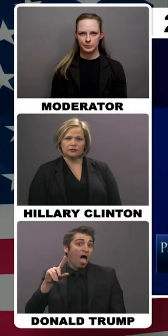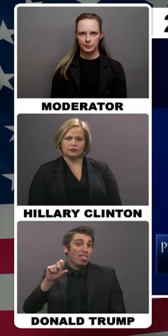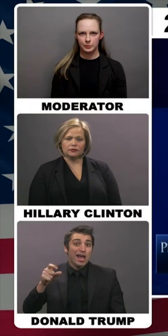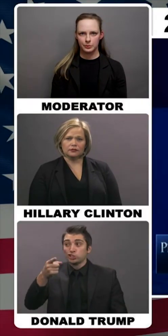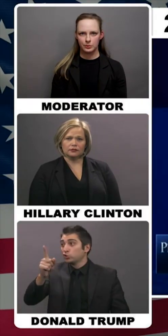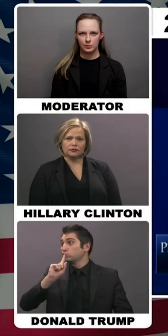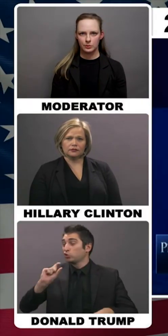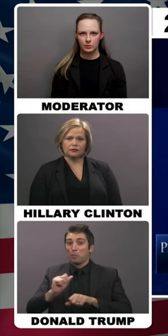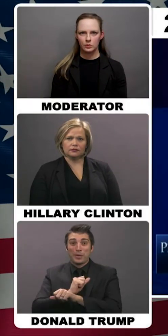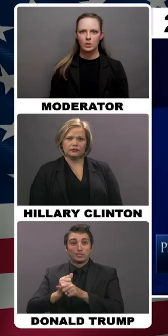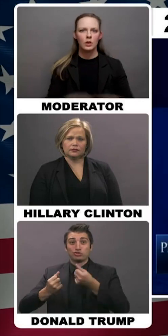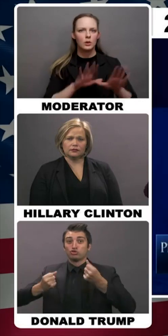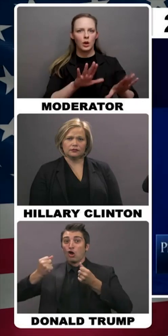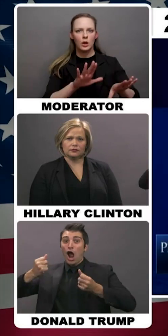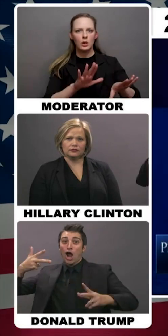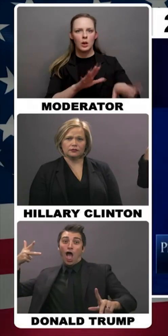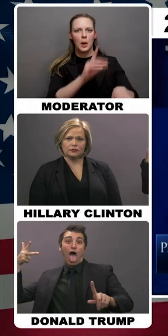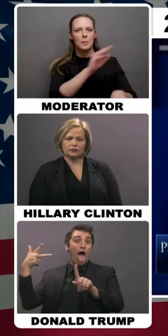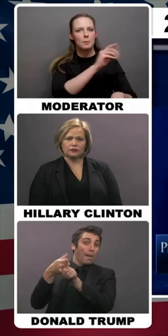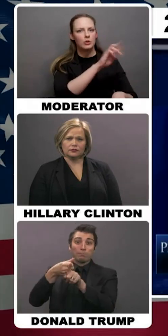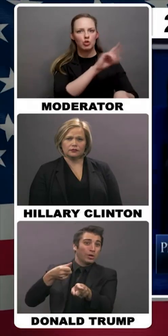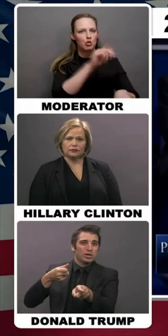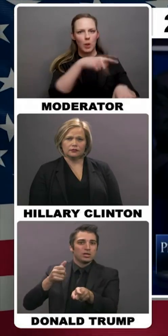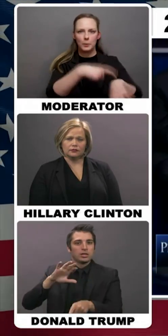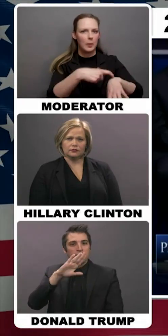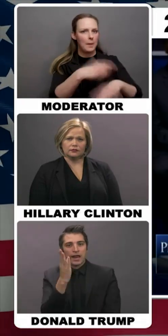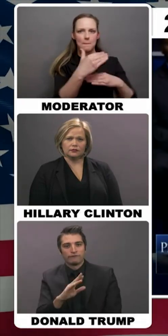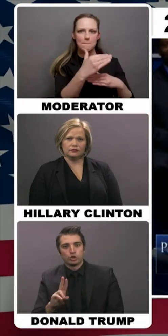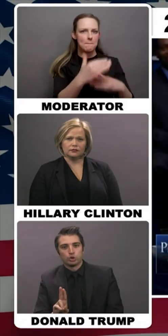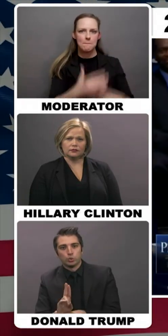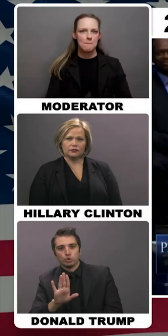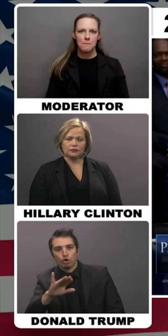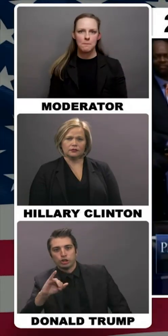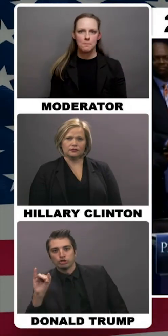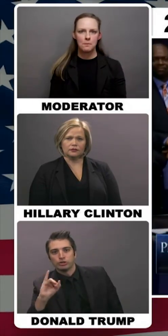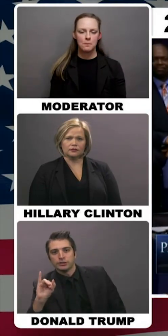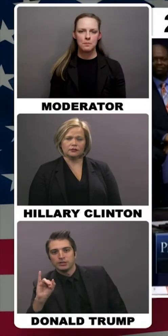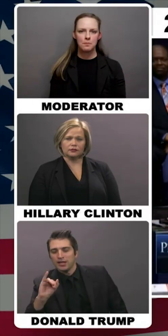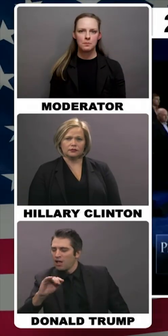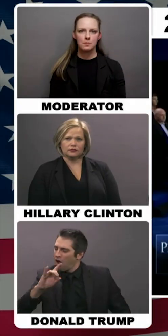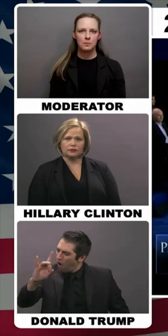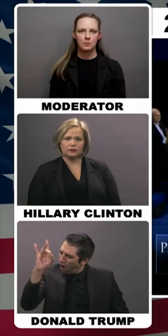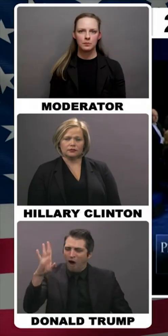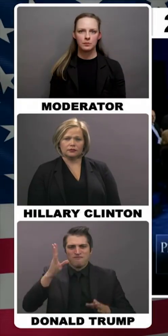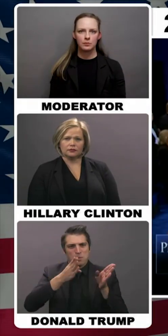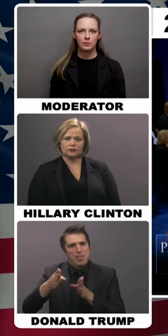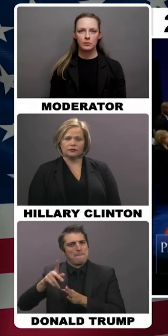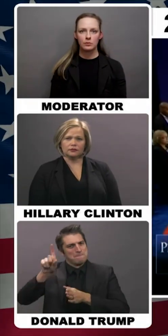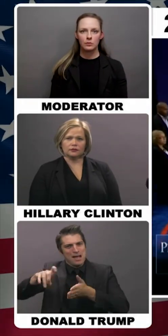Mr. Trump at the time, it is a disastrous plan and it has to be repealed and replaced. Secretary Clinton, let me follow up with you.